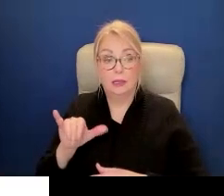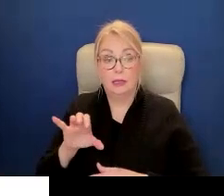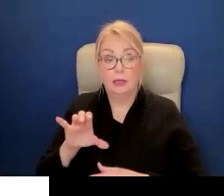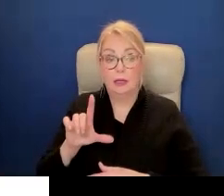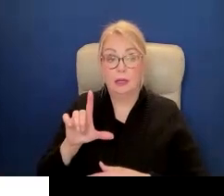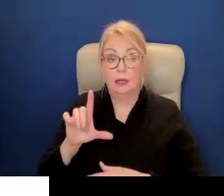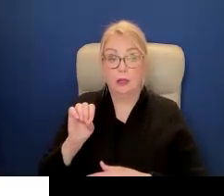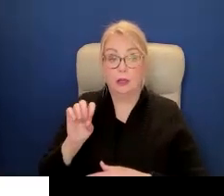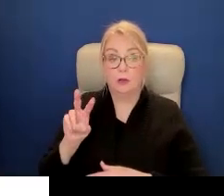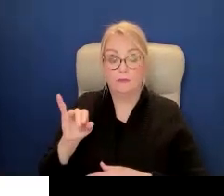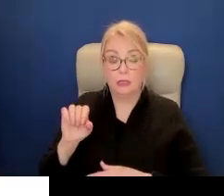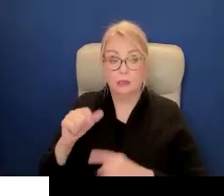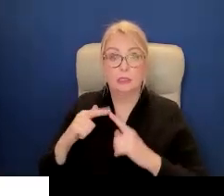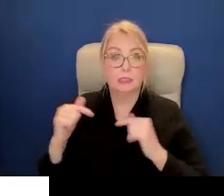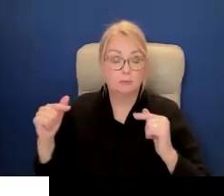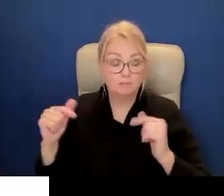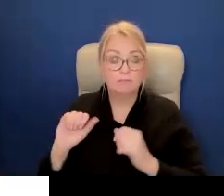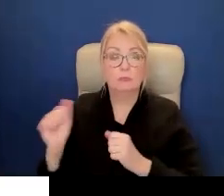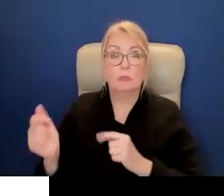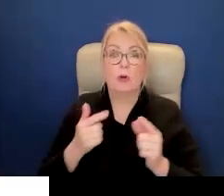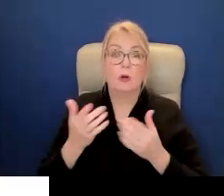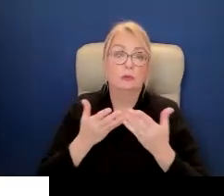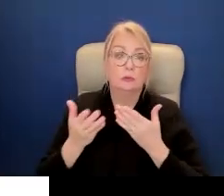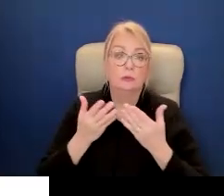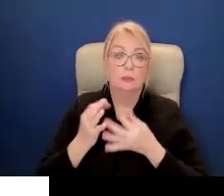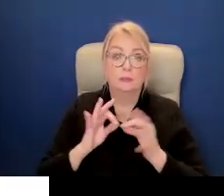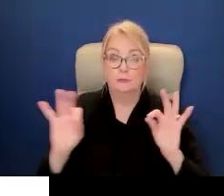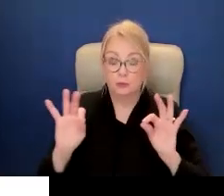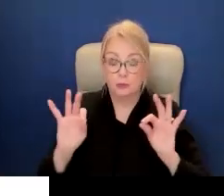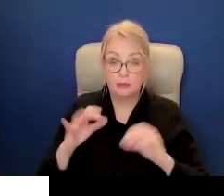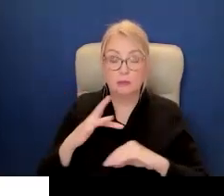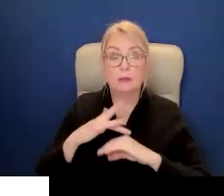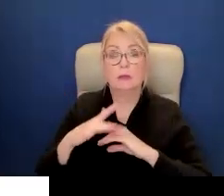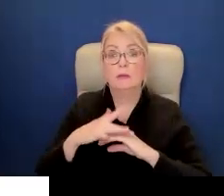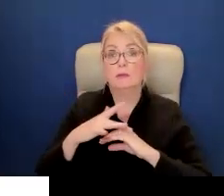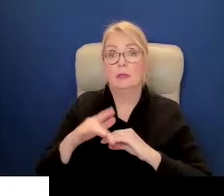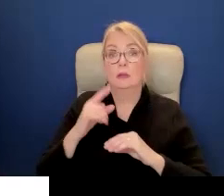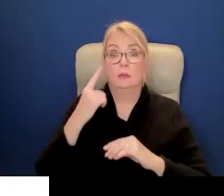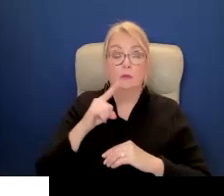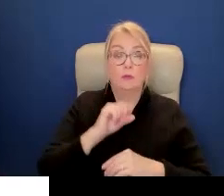All of these services are free. There is no charge. And they are available to students, staff, and faculty.